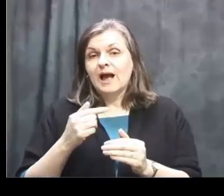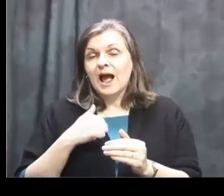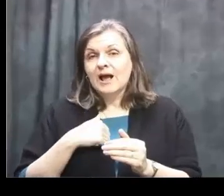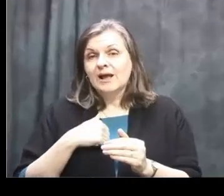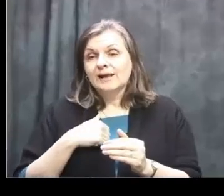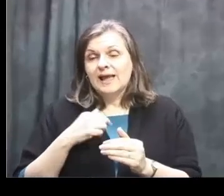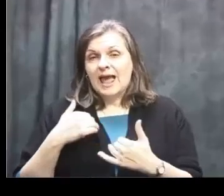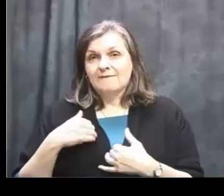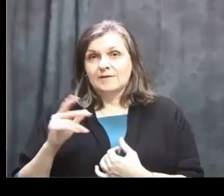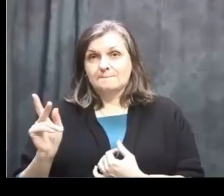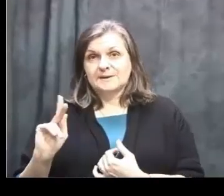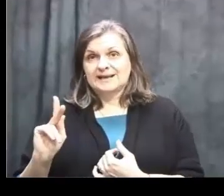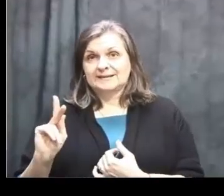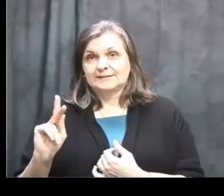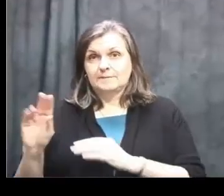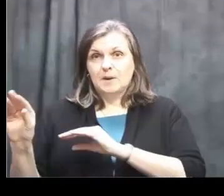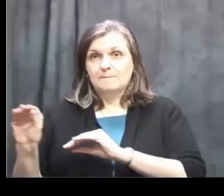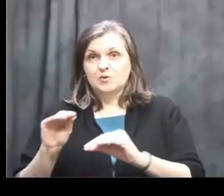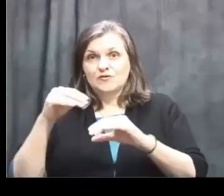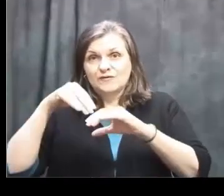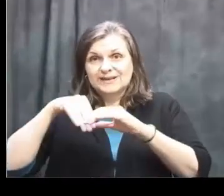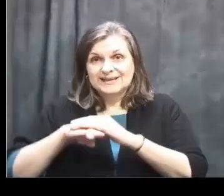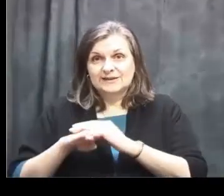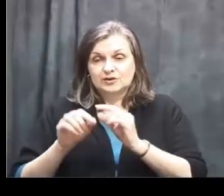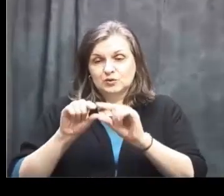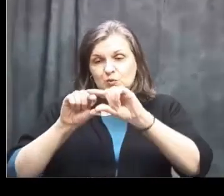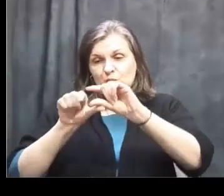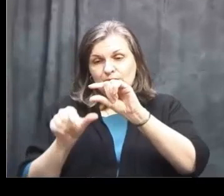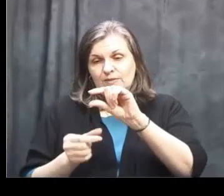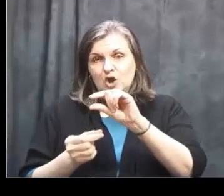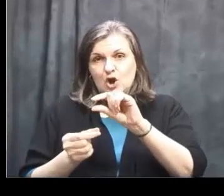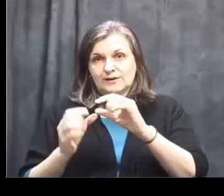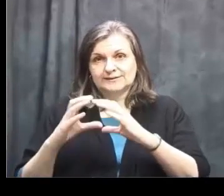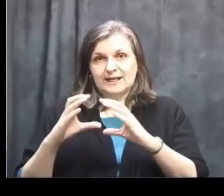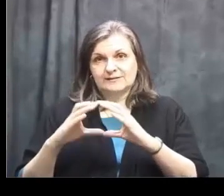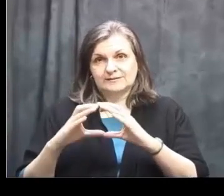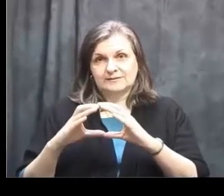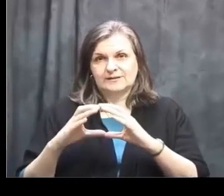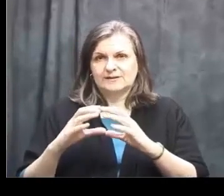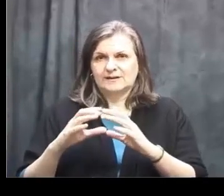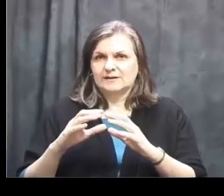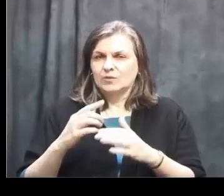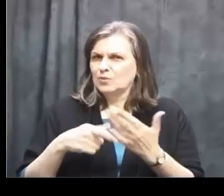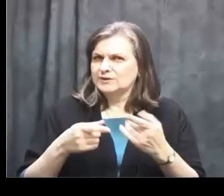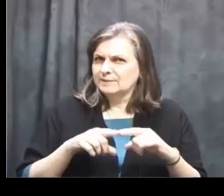move potassium into the guard cells. What does this do?